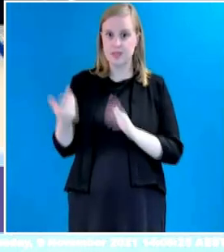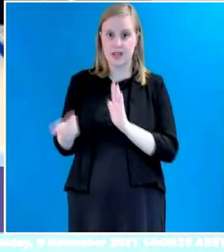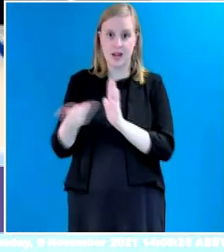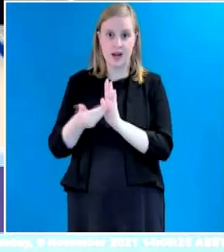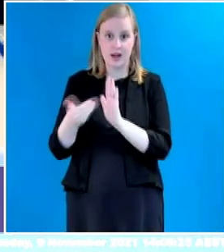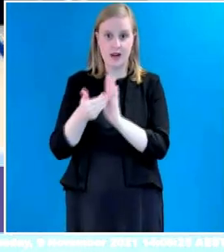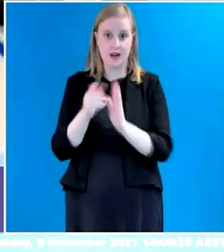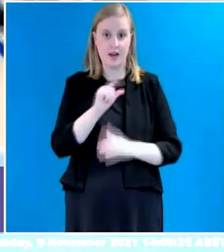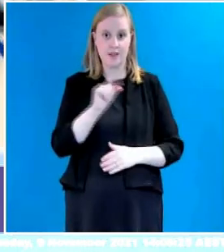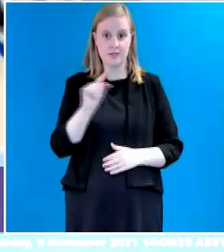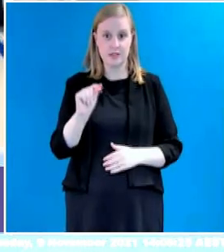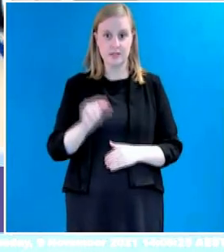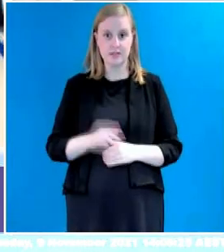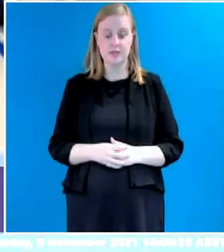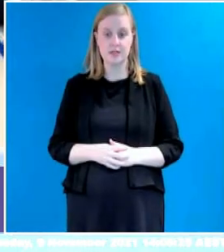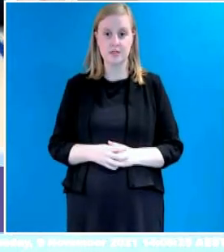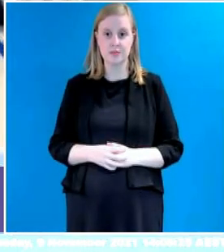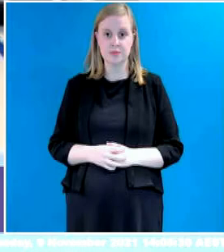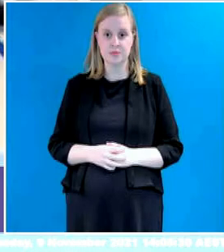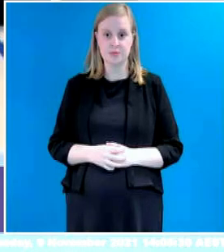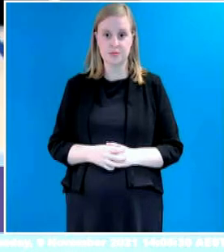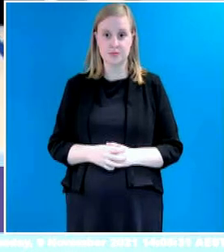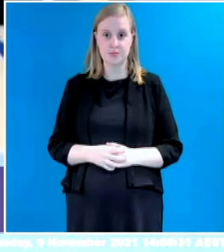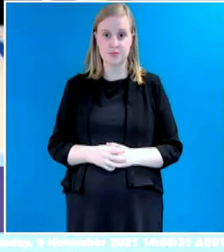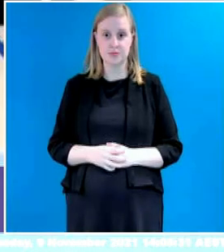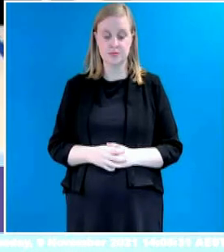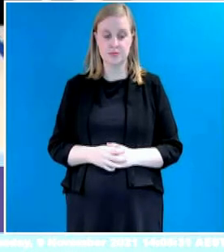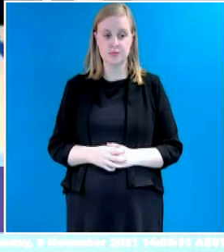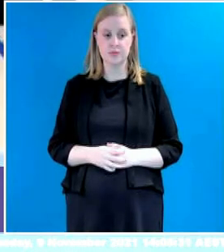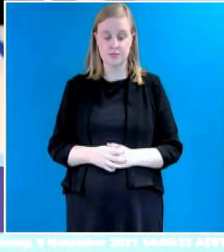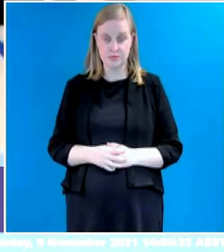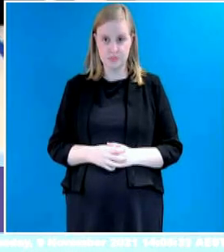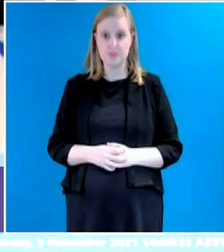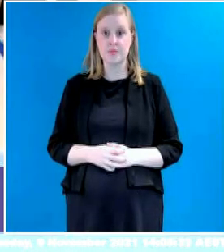If I can just --- the short answer is yes.